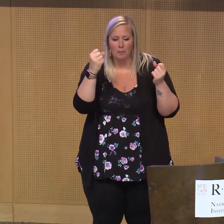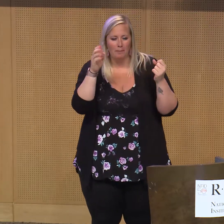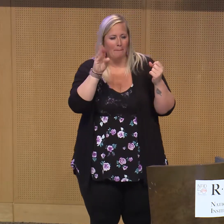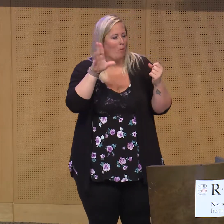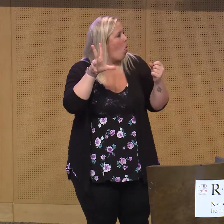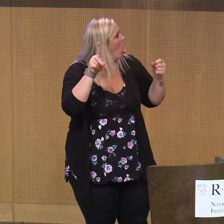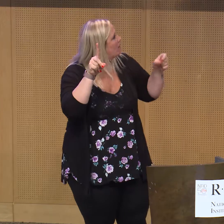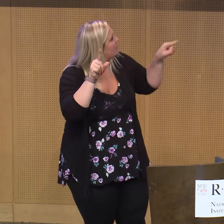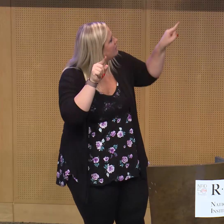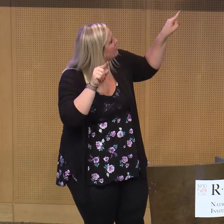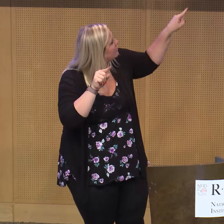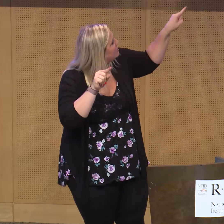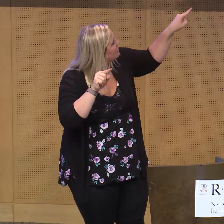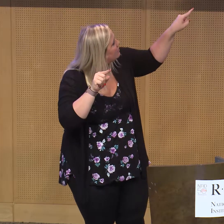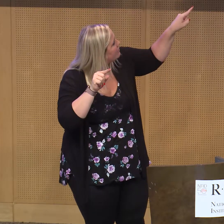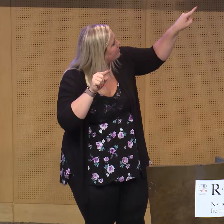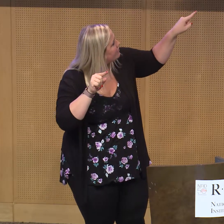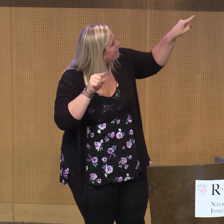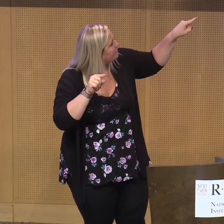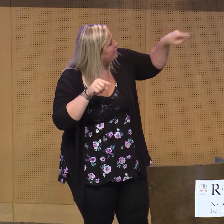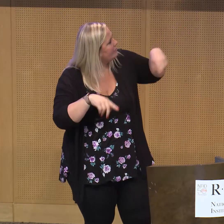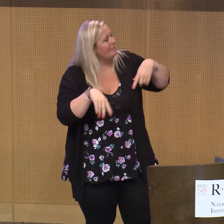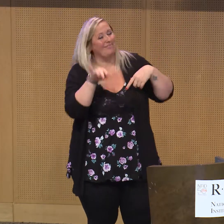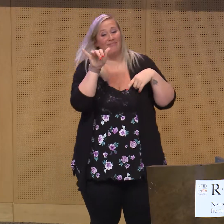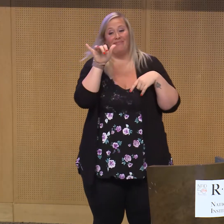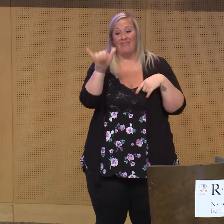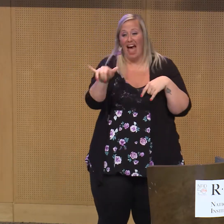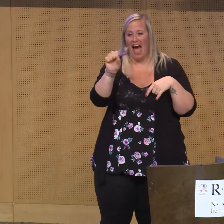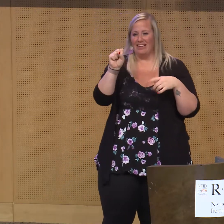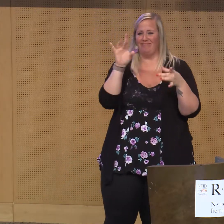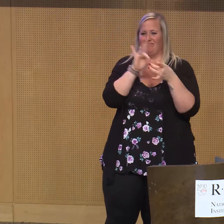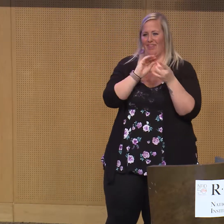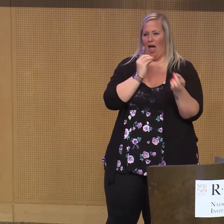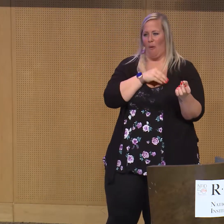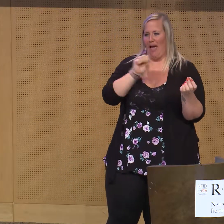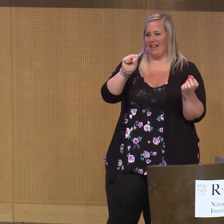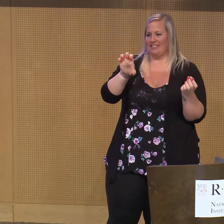And there are generally some links and some of the names in bold.